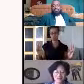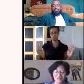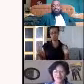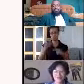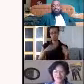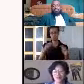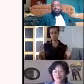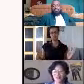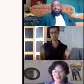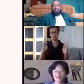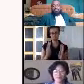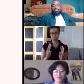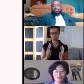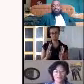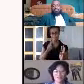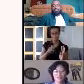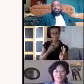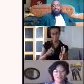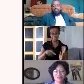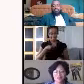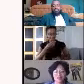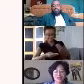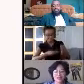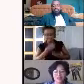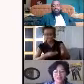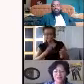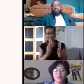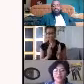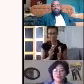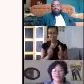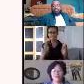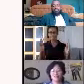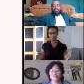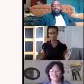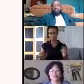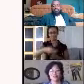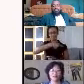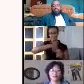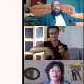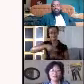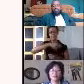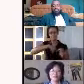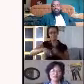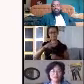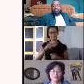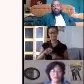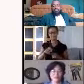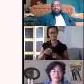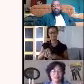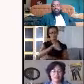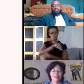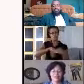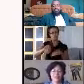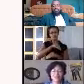to be more willing to give up space and move those who know what they need into the centre